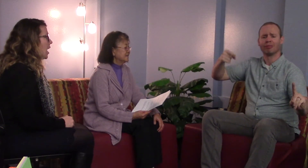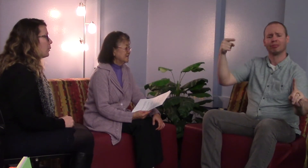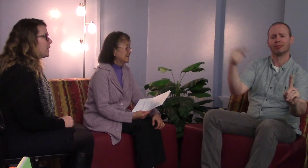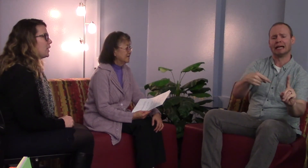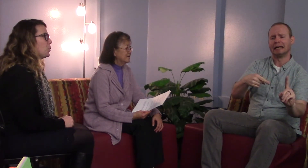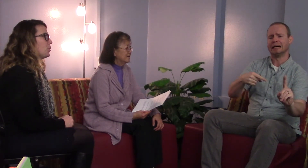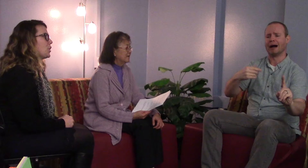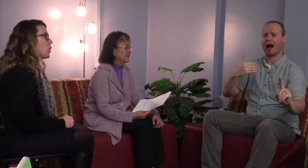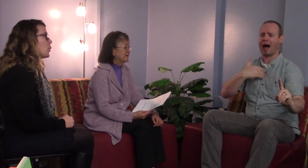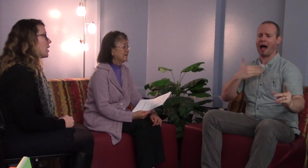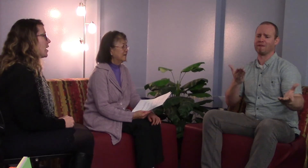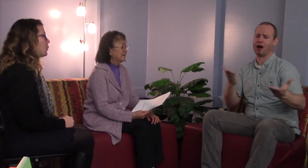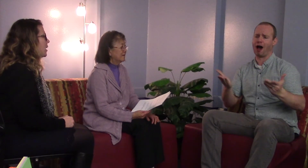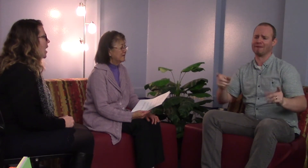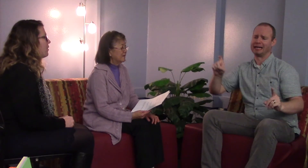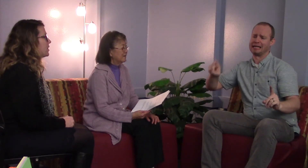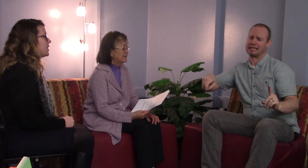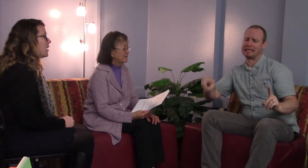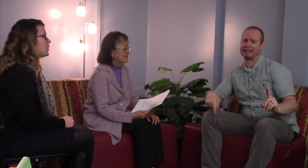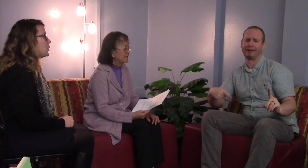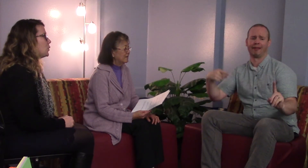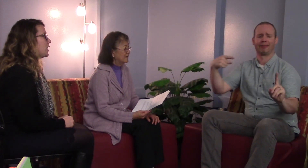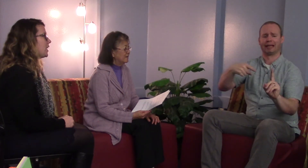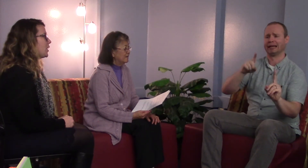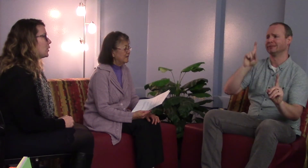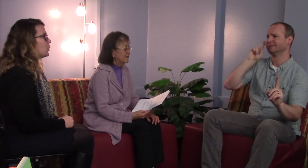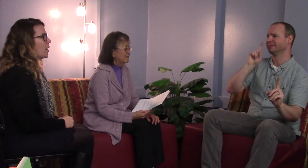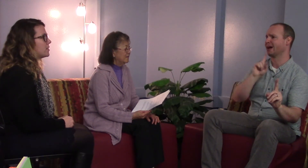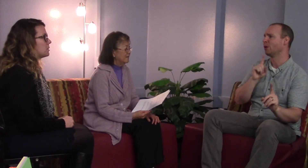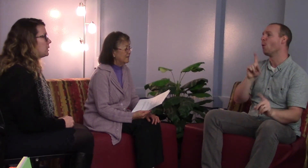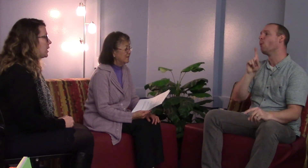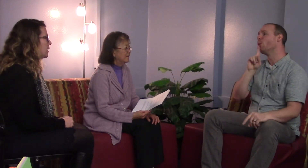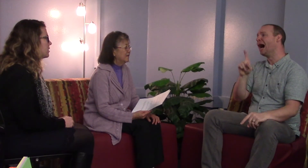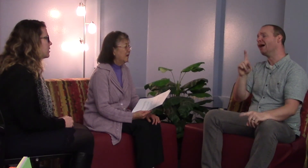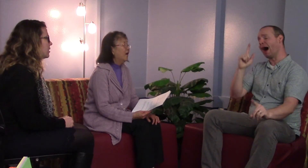"I want to let you all know that we have a Deaf student here who has some needs."